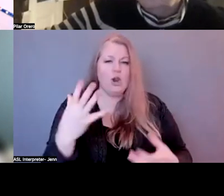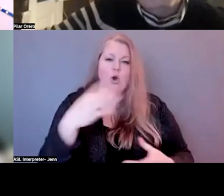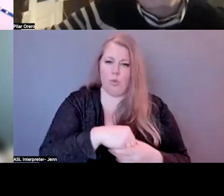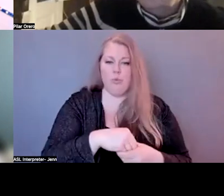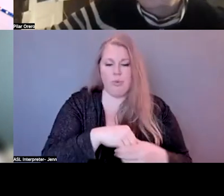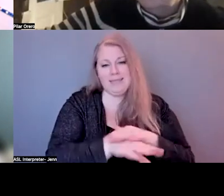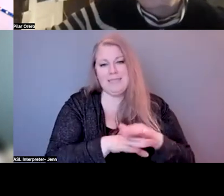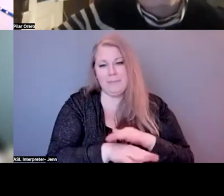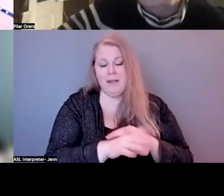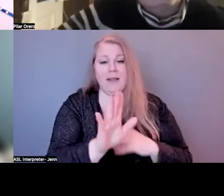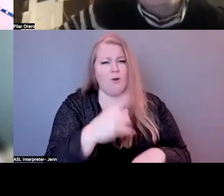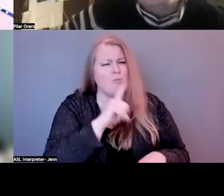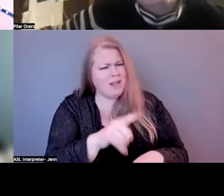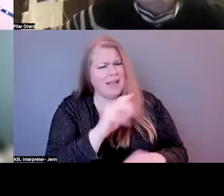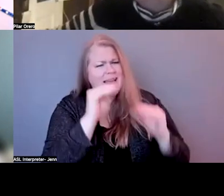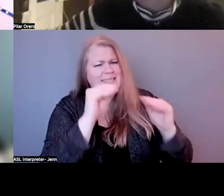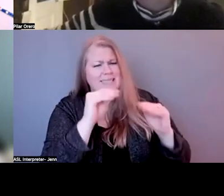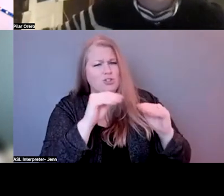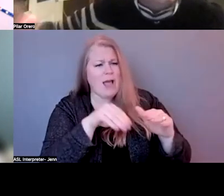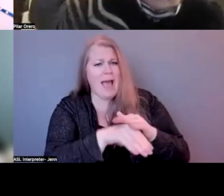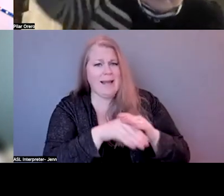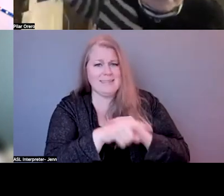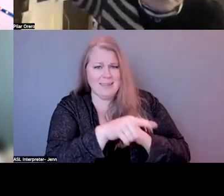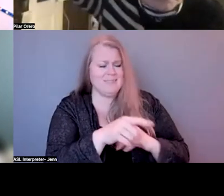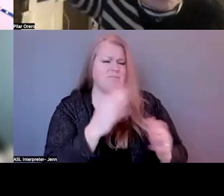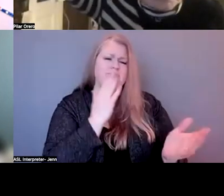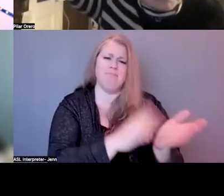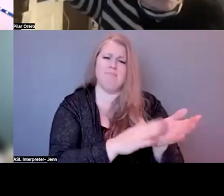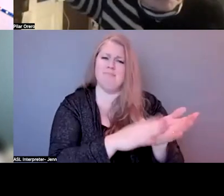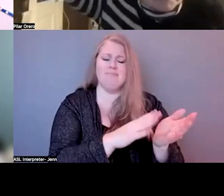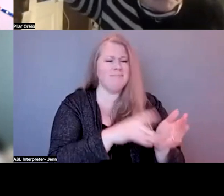Shout out to teach access who has been doing some absolutely amazing work on that.